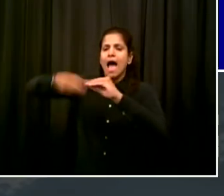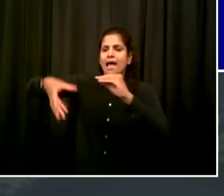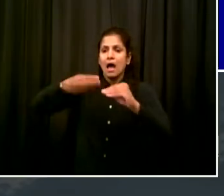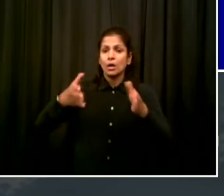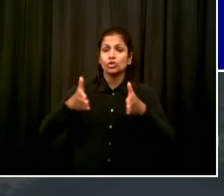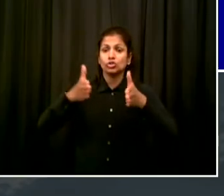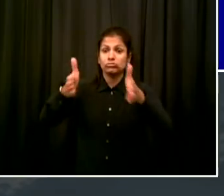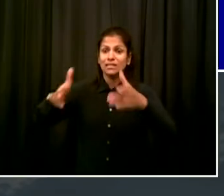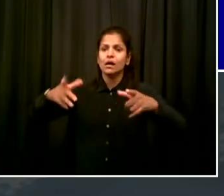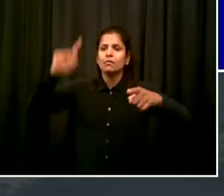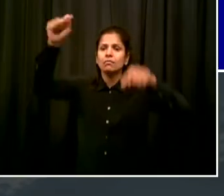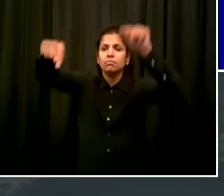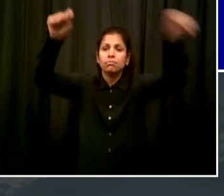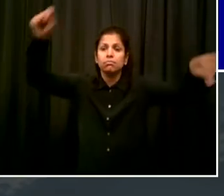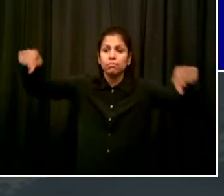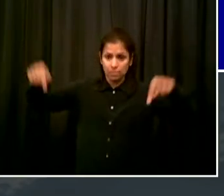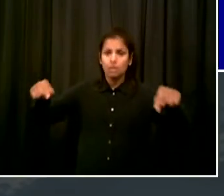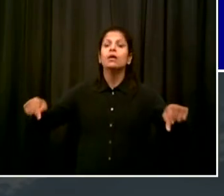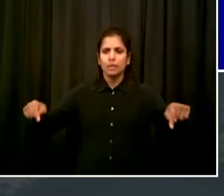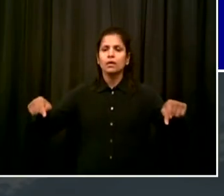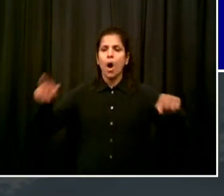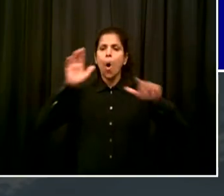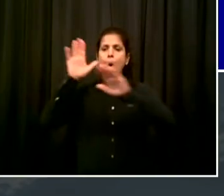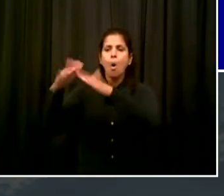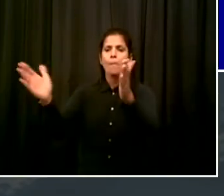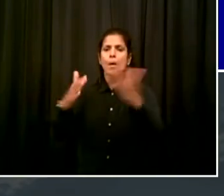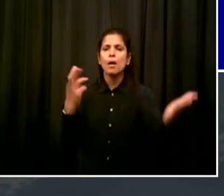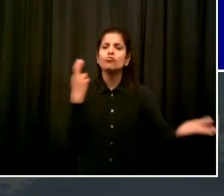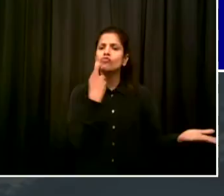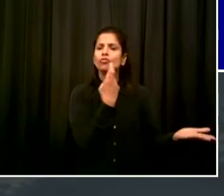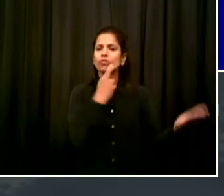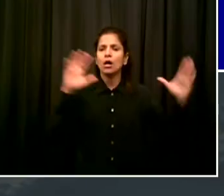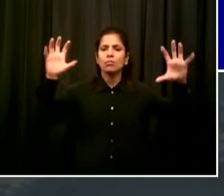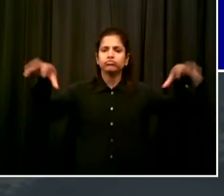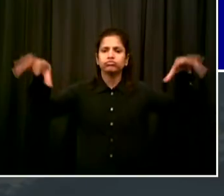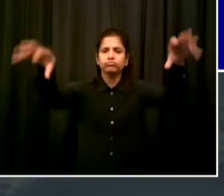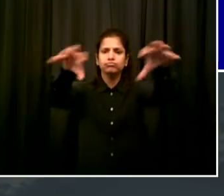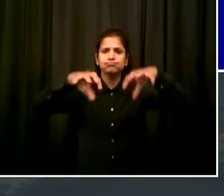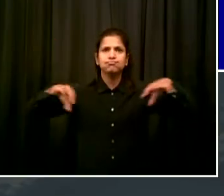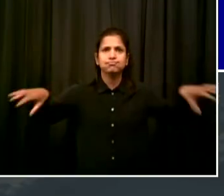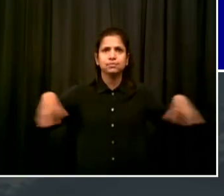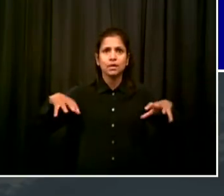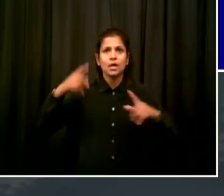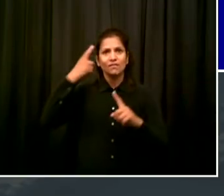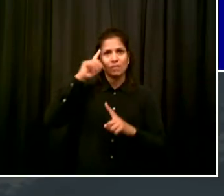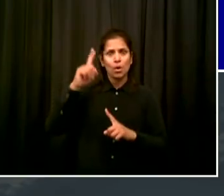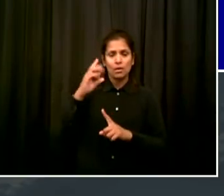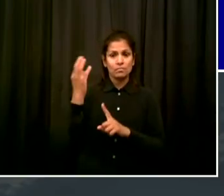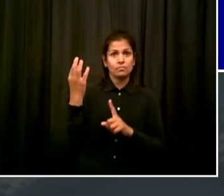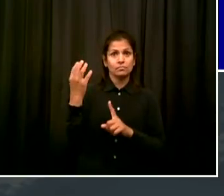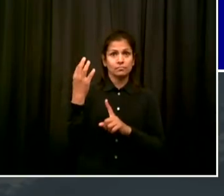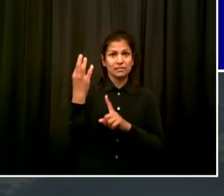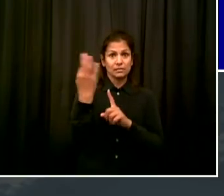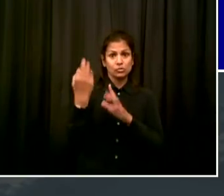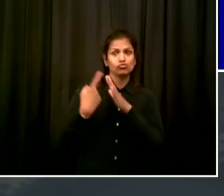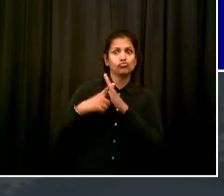FOR THE GOOD OF EVERYONE . TODAY WE ARE ANNOUNCING 40 MORE BLOCKS OF OPEN STREETS